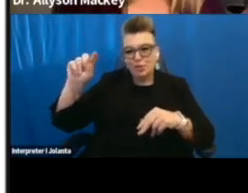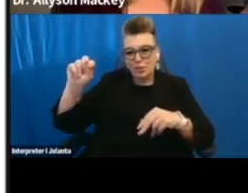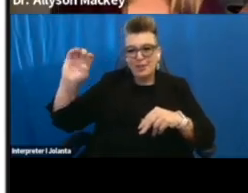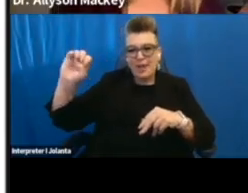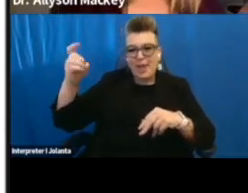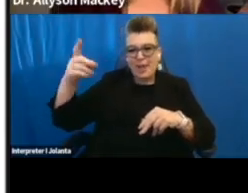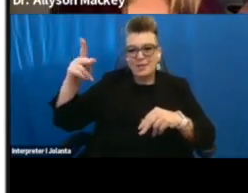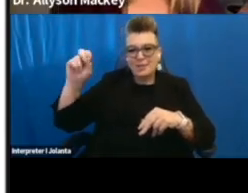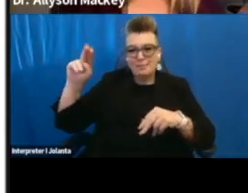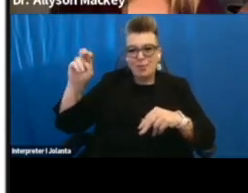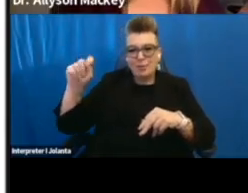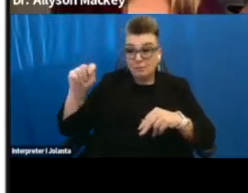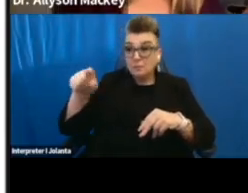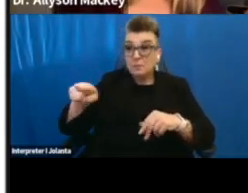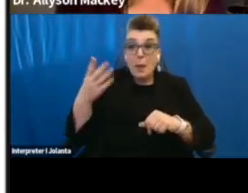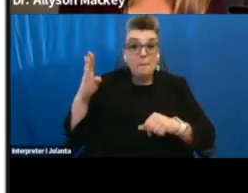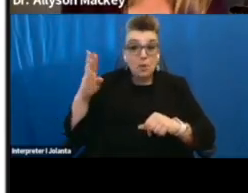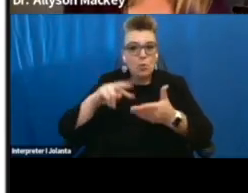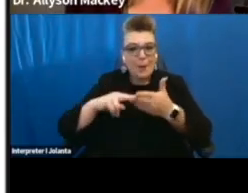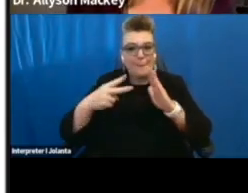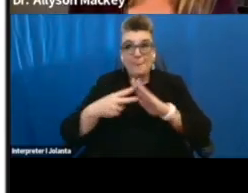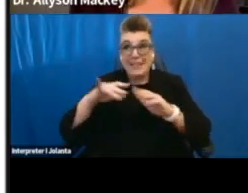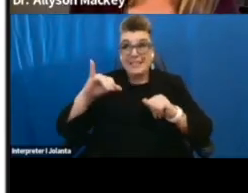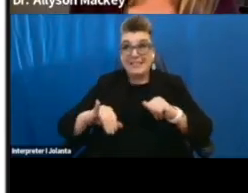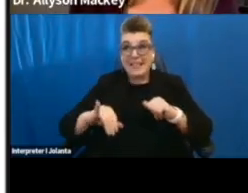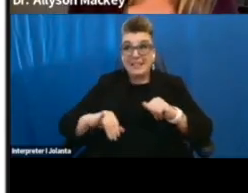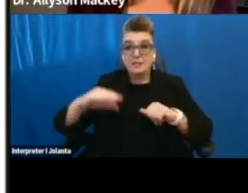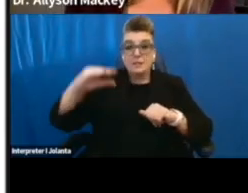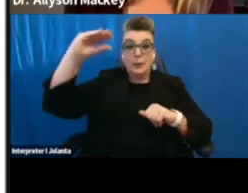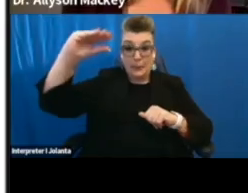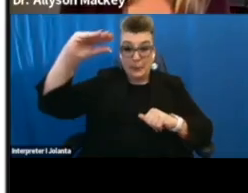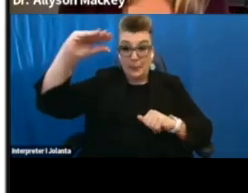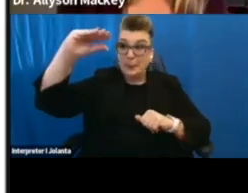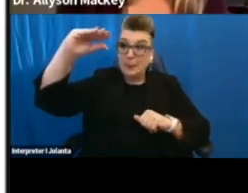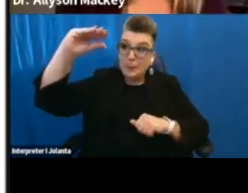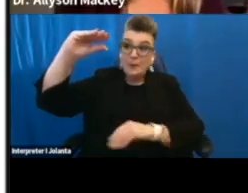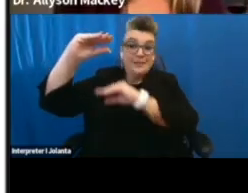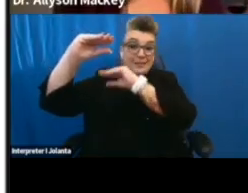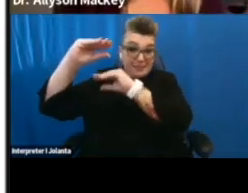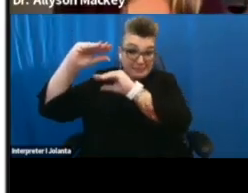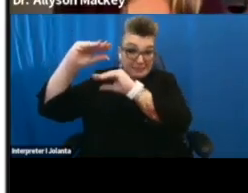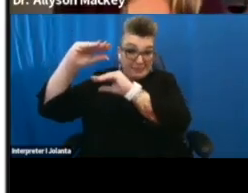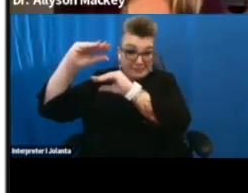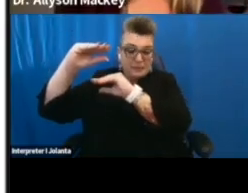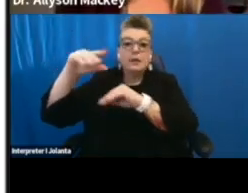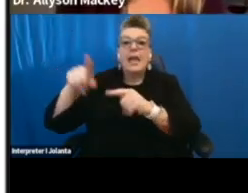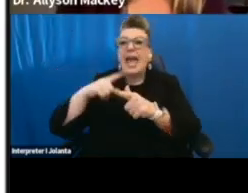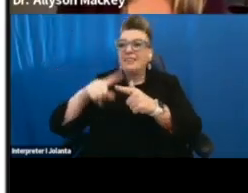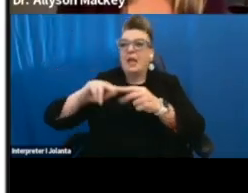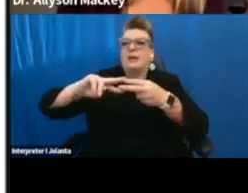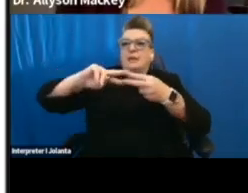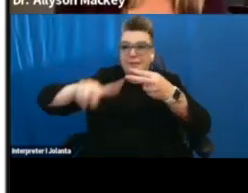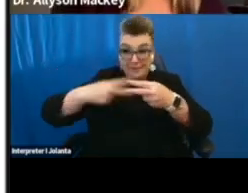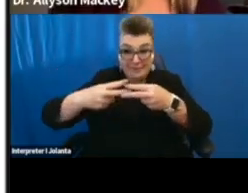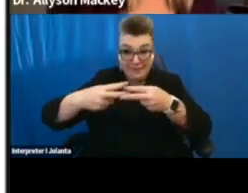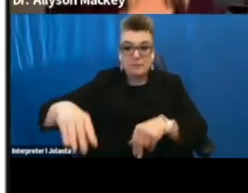inhibition we have a lower Hurst exponent more signal at higher frequencies and in orange we